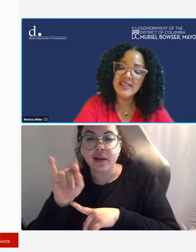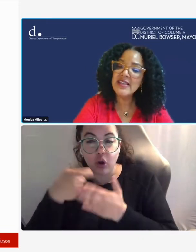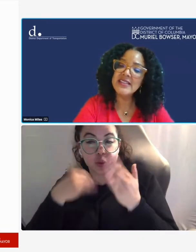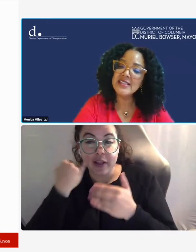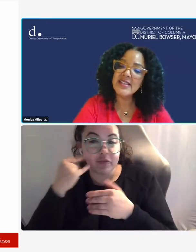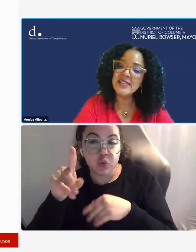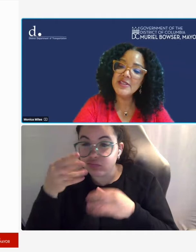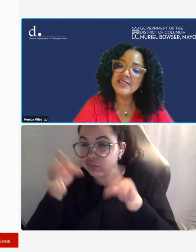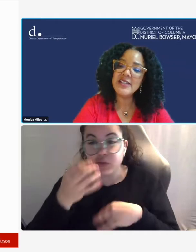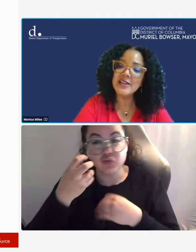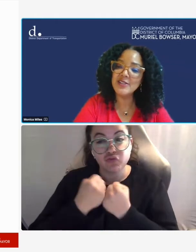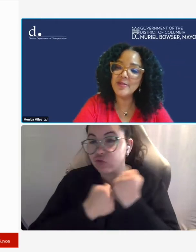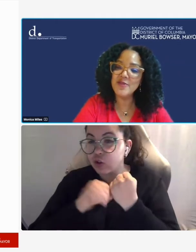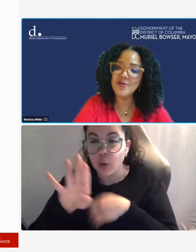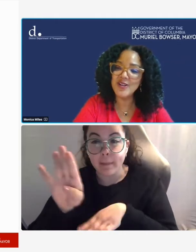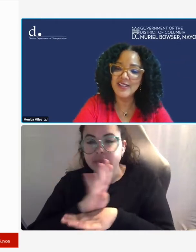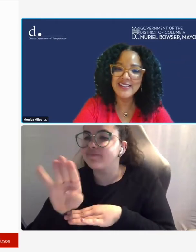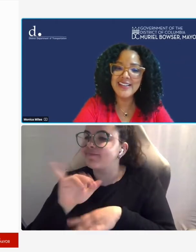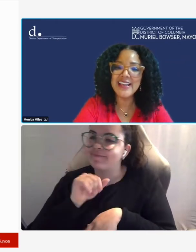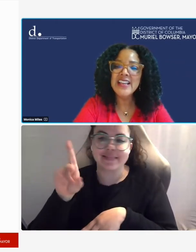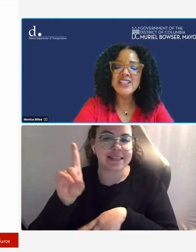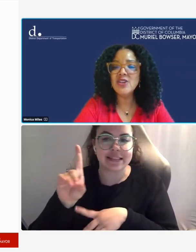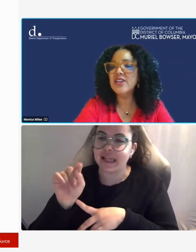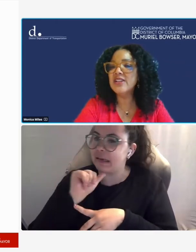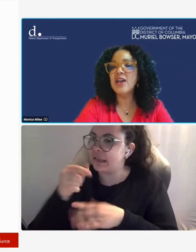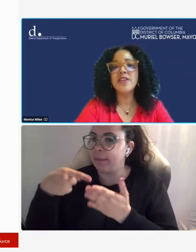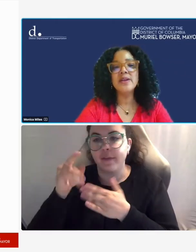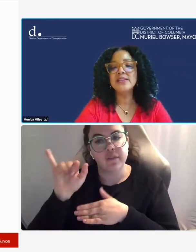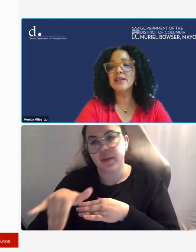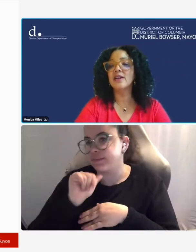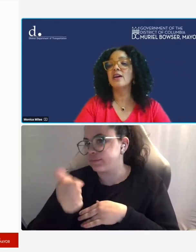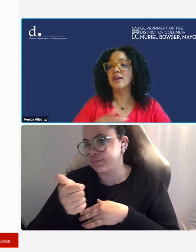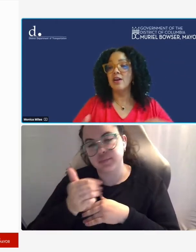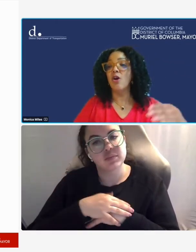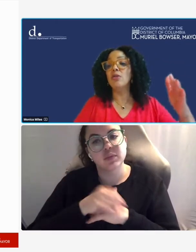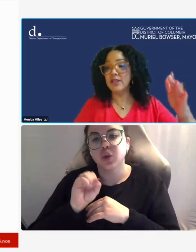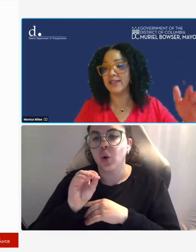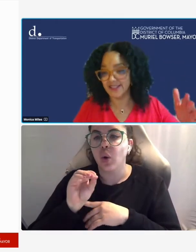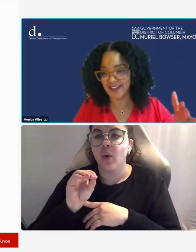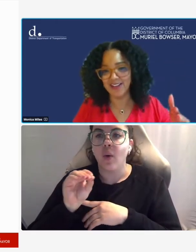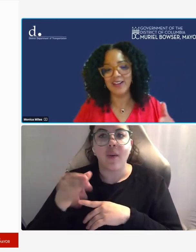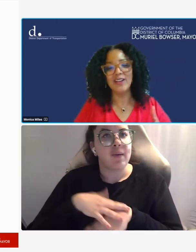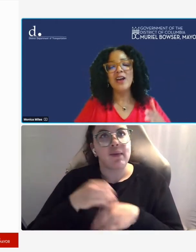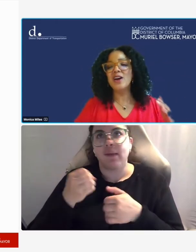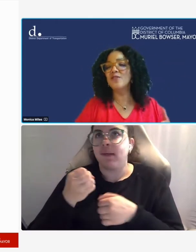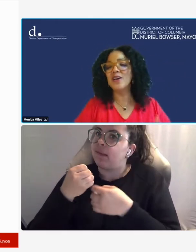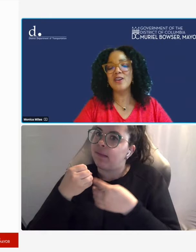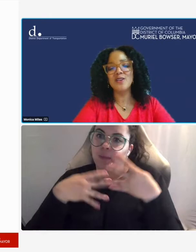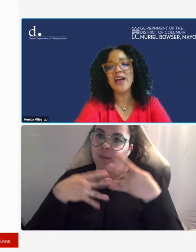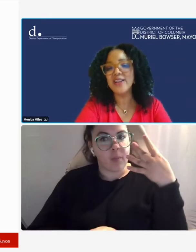that's not something ddot is going to pay for okay so there's a there is a whole list of of items